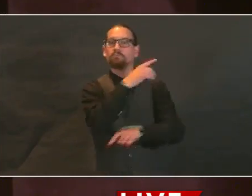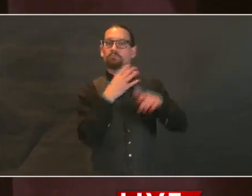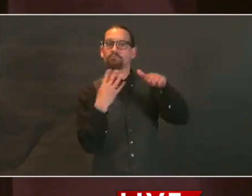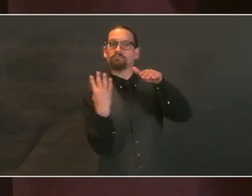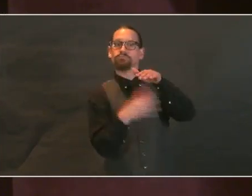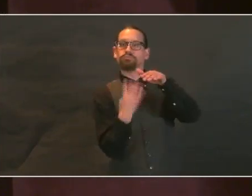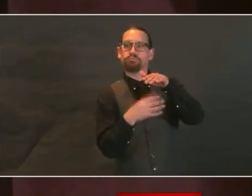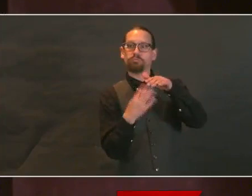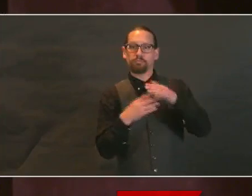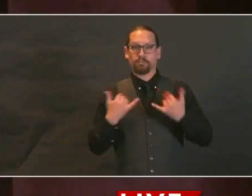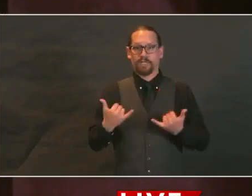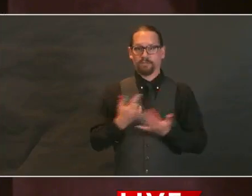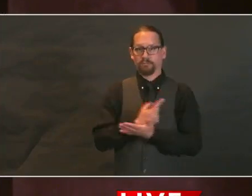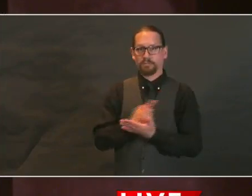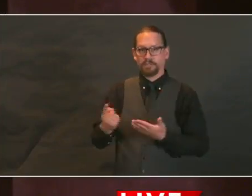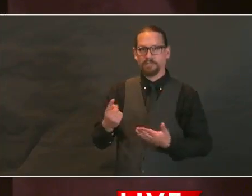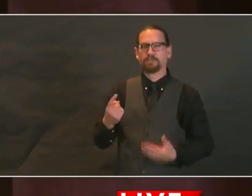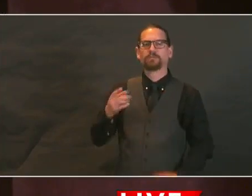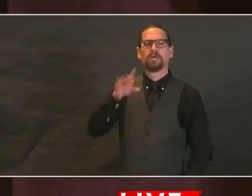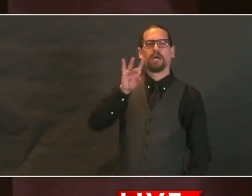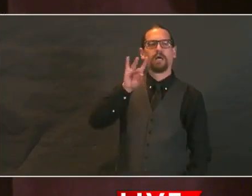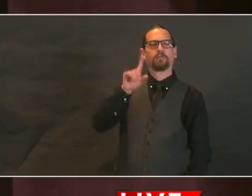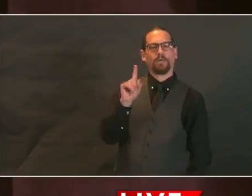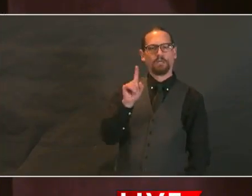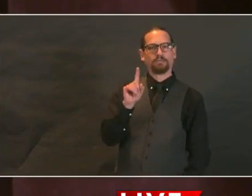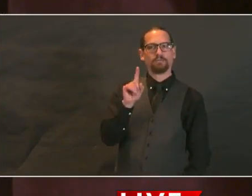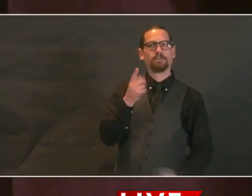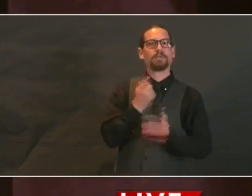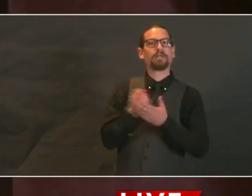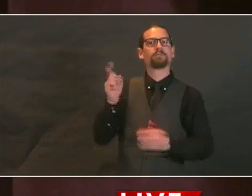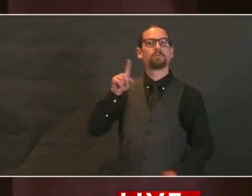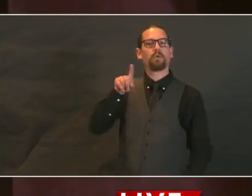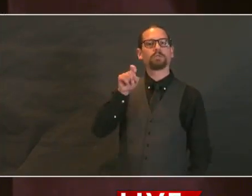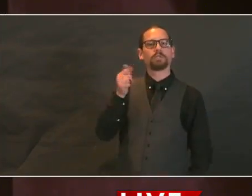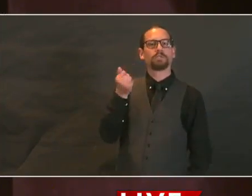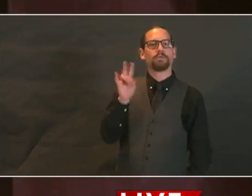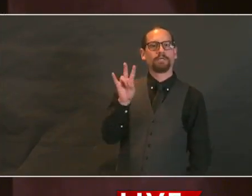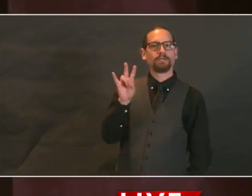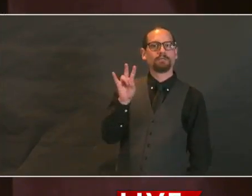1.6%, THE PREVIOUS WEEK AND A ADMISSIONS FOR THE WEEK